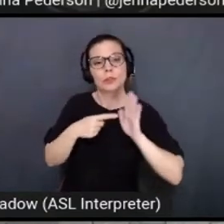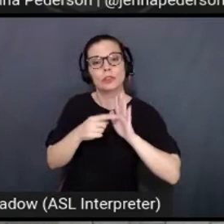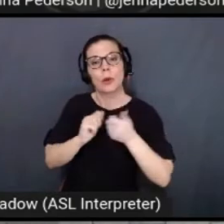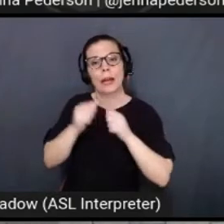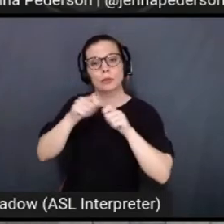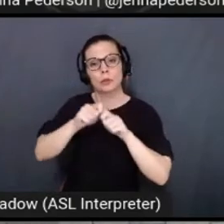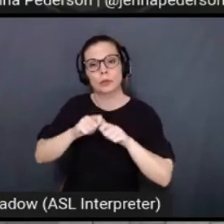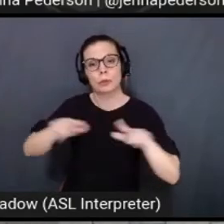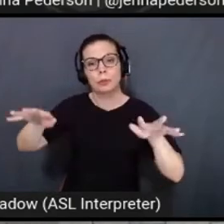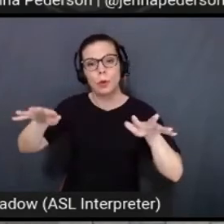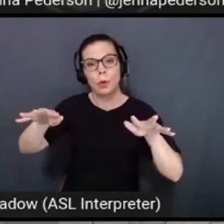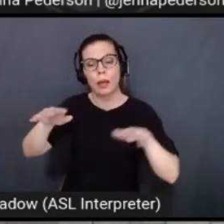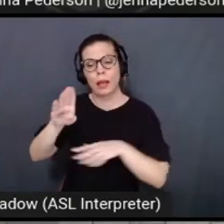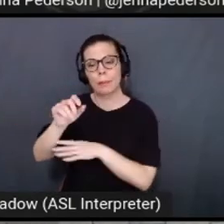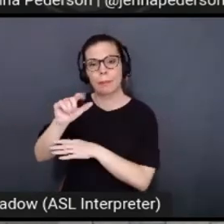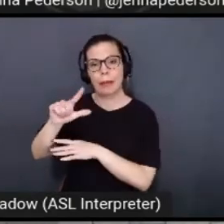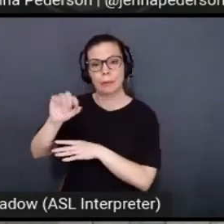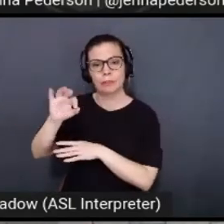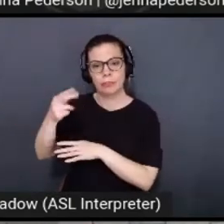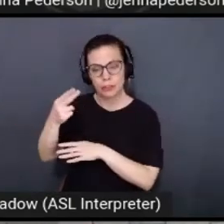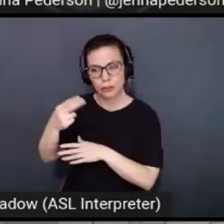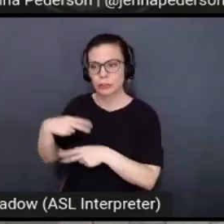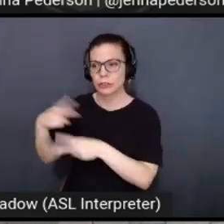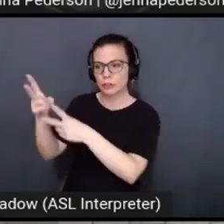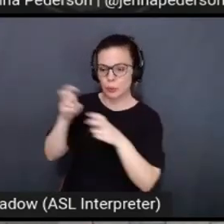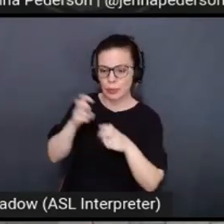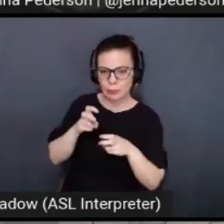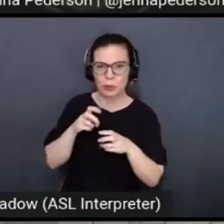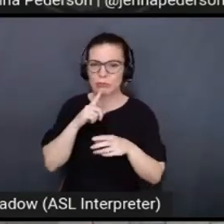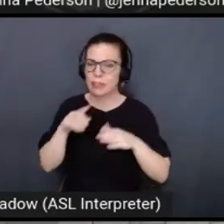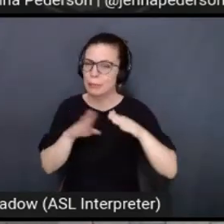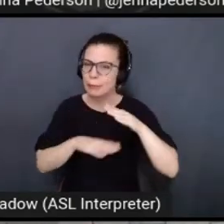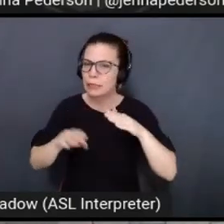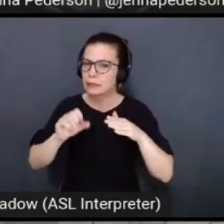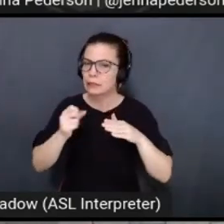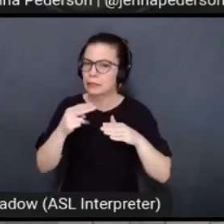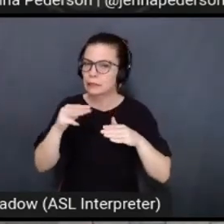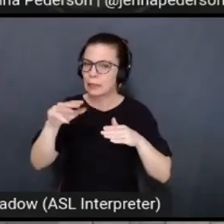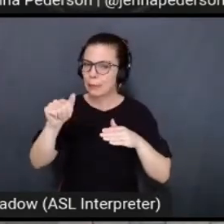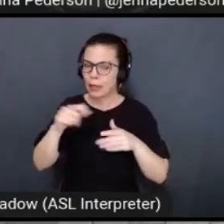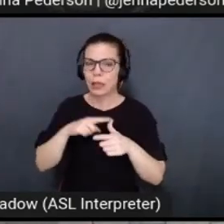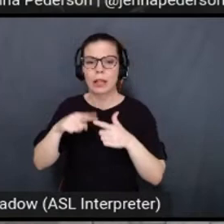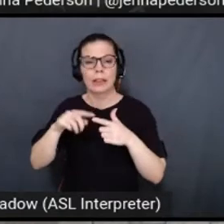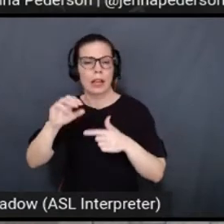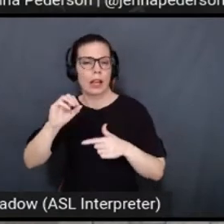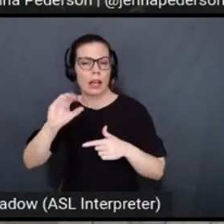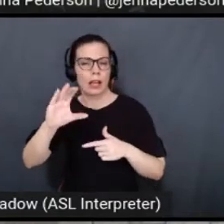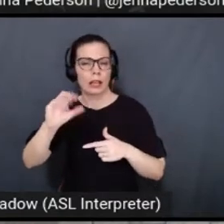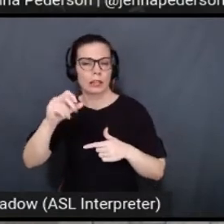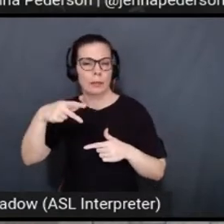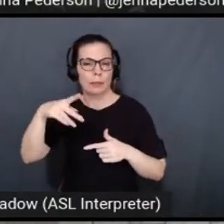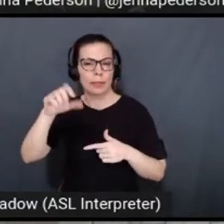how to import a really basic schema. And also we're gonna run a compass tool on that schema just so that way you can see the report